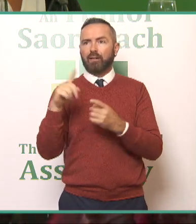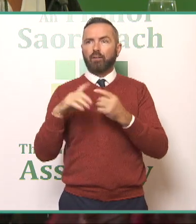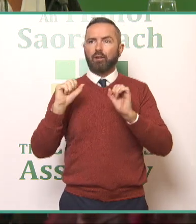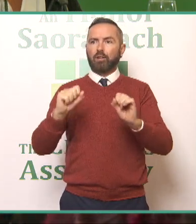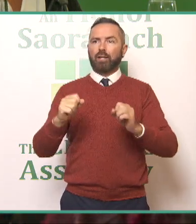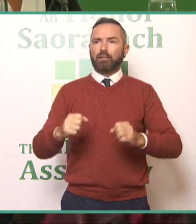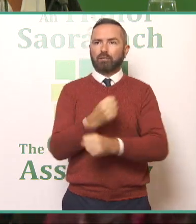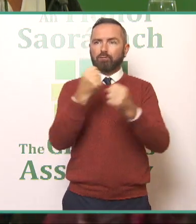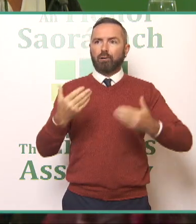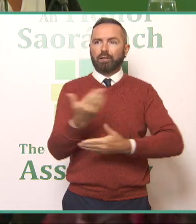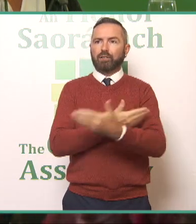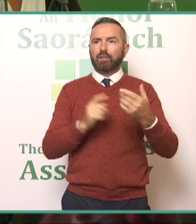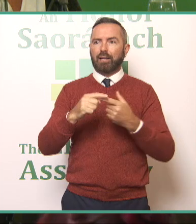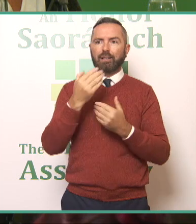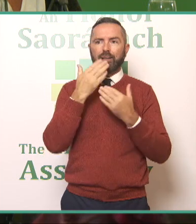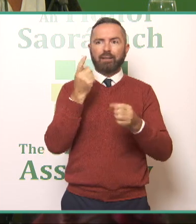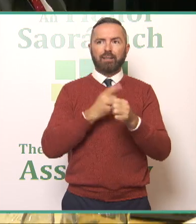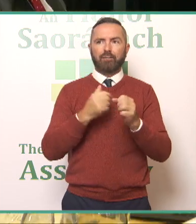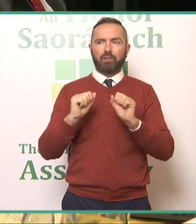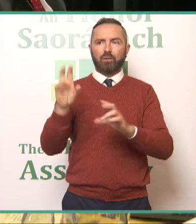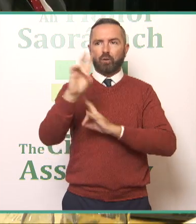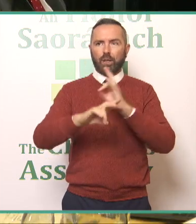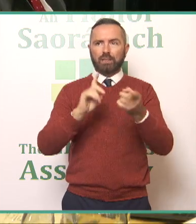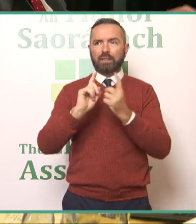great discussion and thanks again for the for the questions and answer session as well to everyone